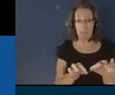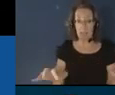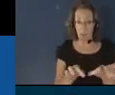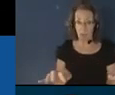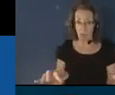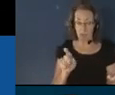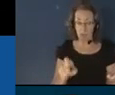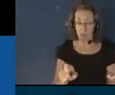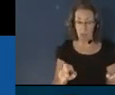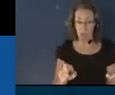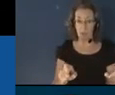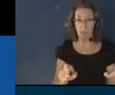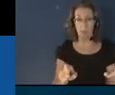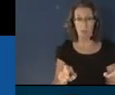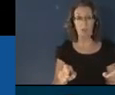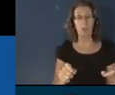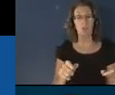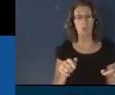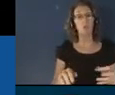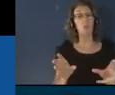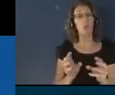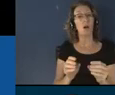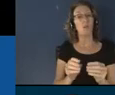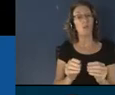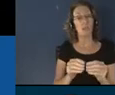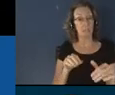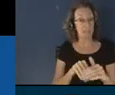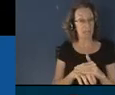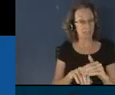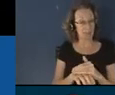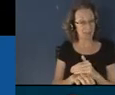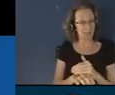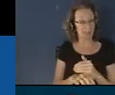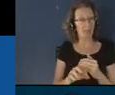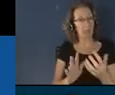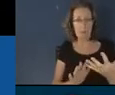This is to make this our president our conference accessible, we've made that a highlight. um